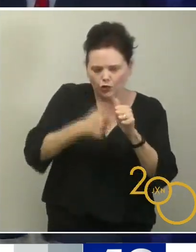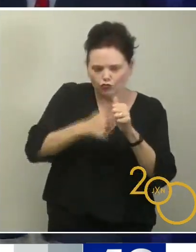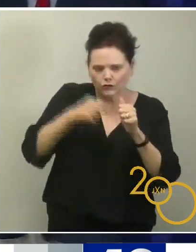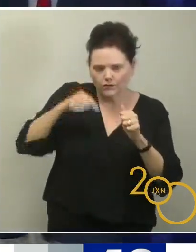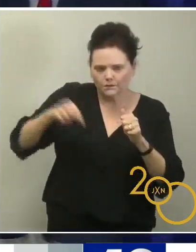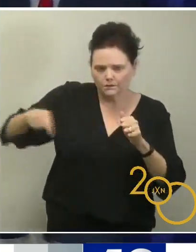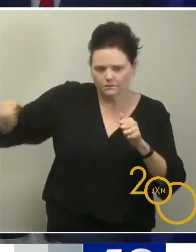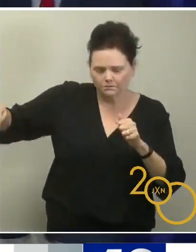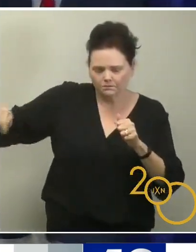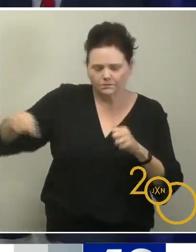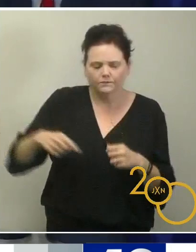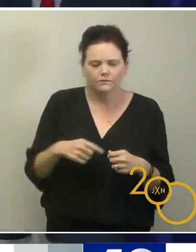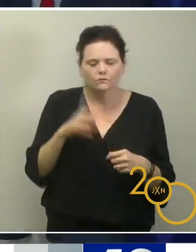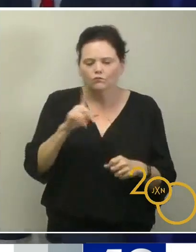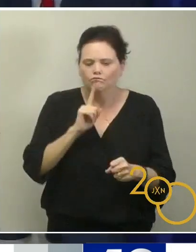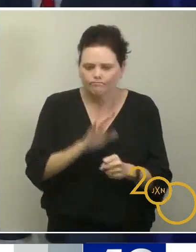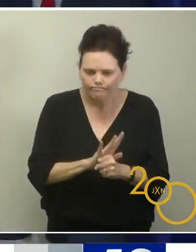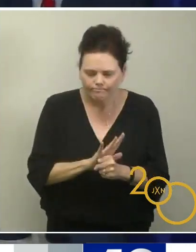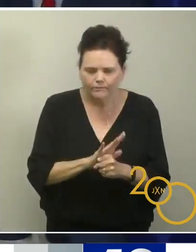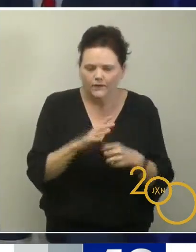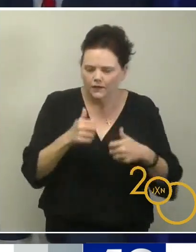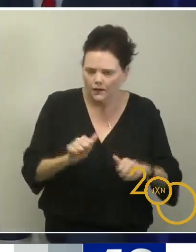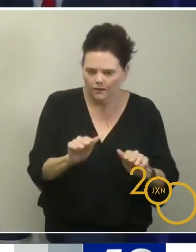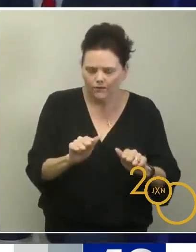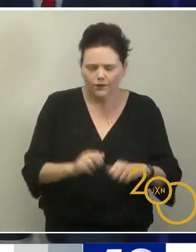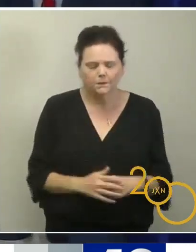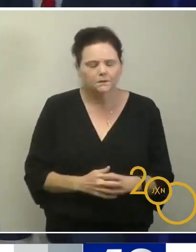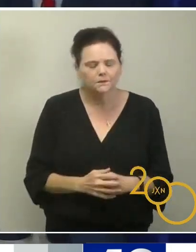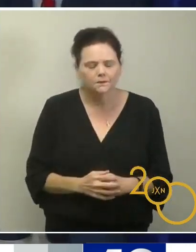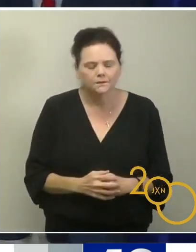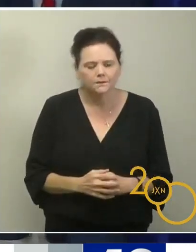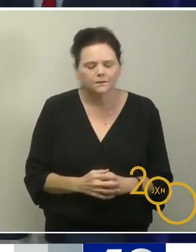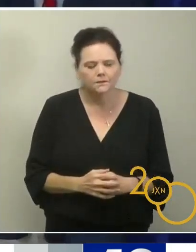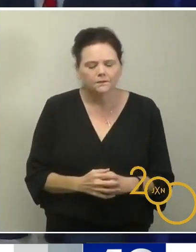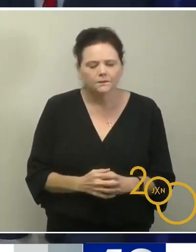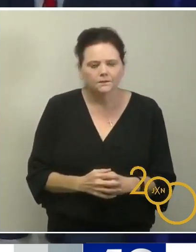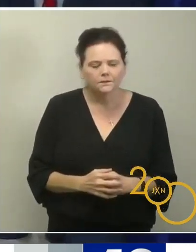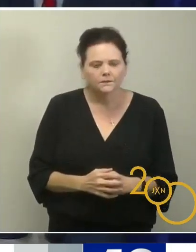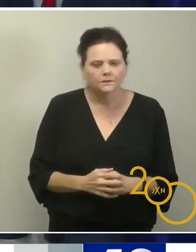ALREADY SET UP. WE ARE READY TO GO AND READY TO GOVERNOR, THAT'S ALL I HAVE AT THIS TIME.